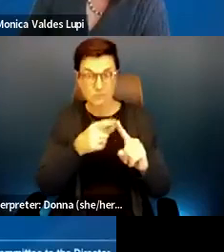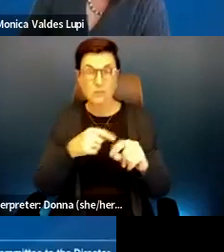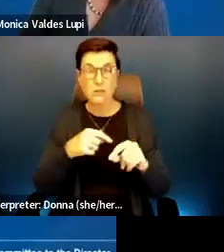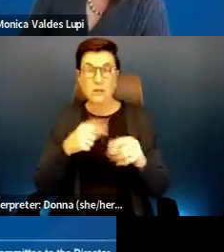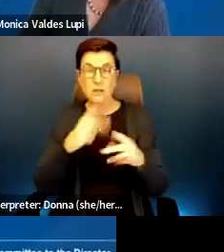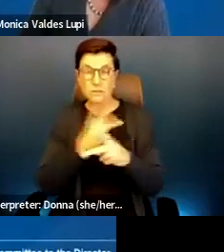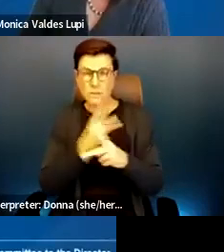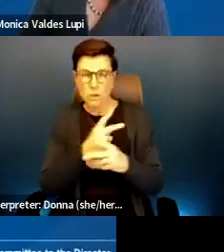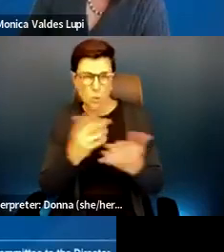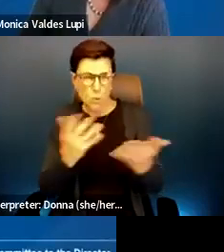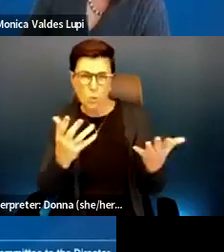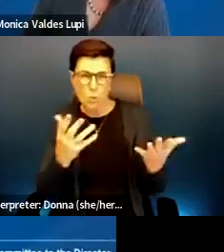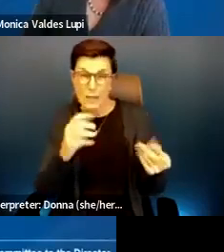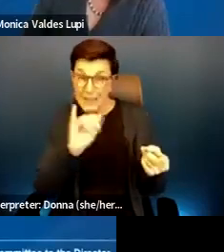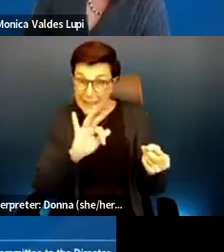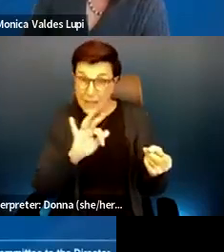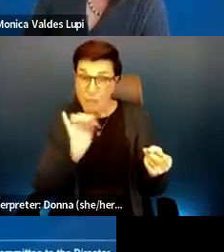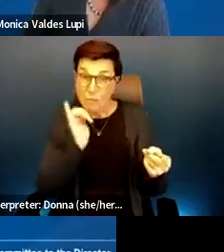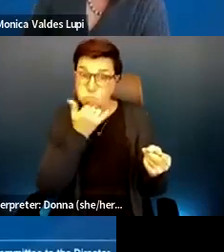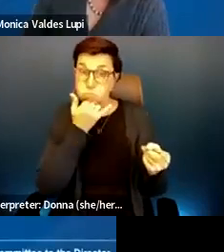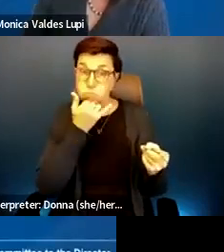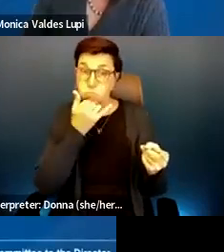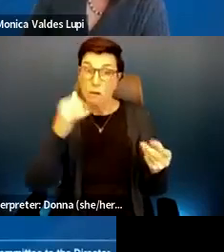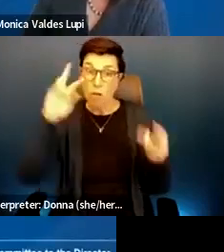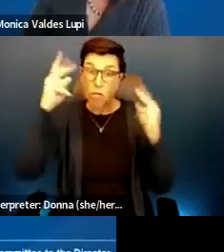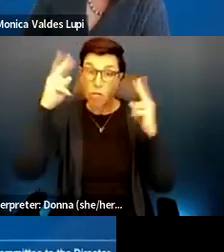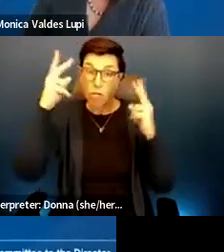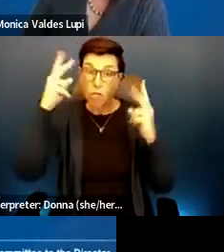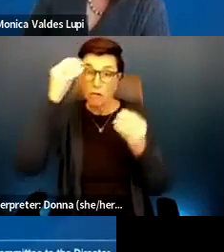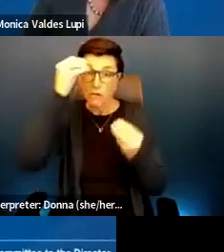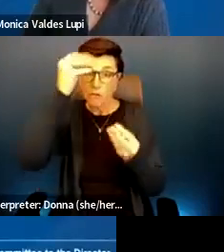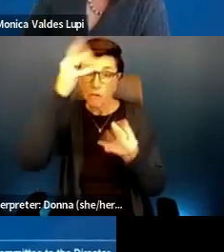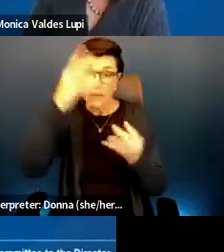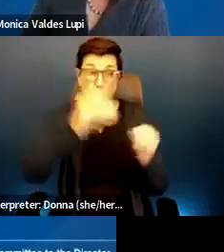Can we cut it off as it's starting to blossom?